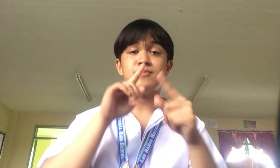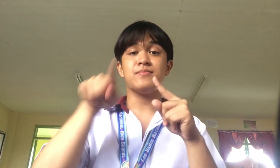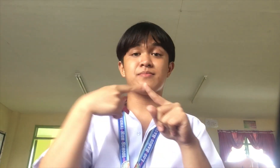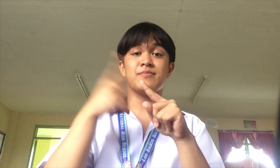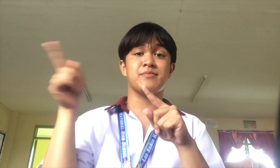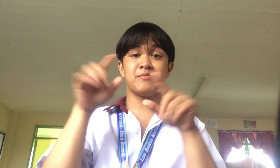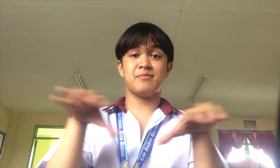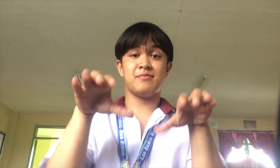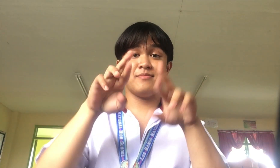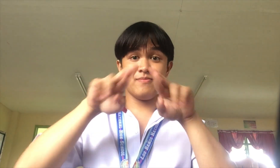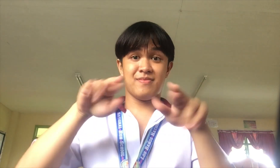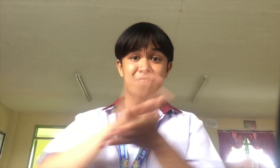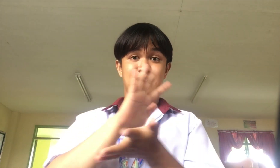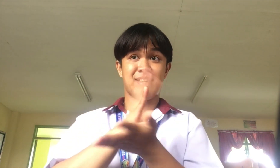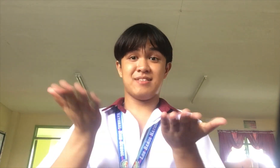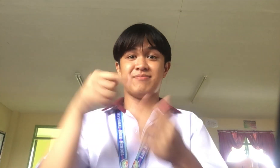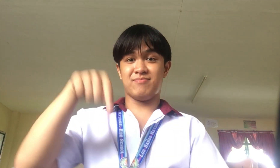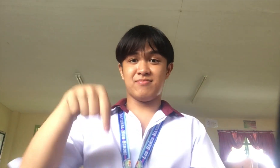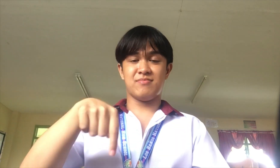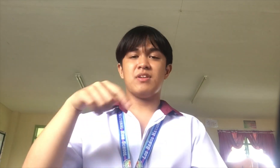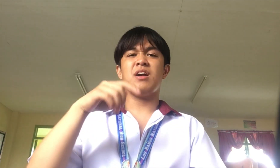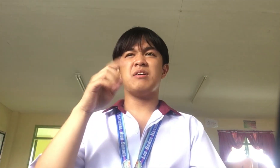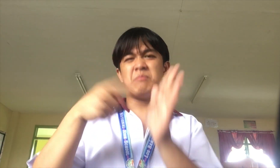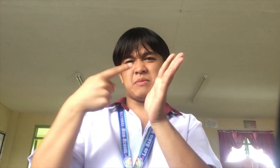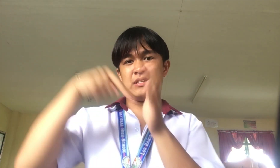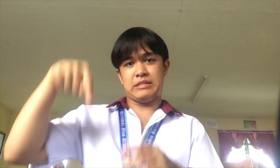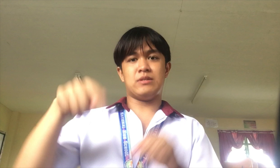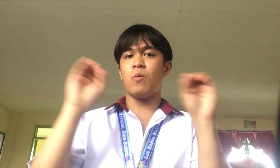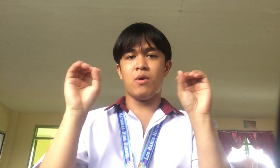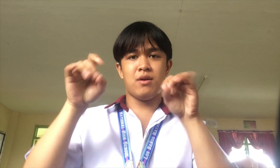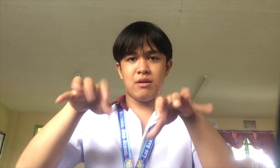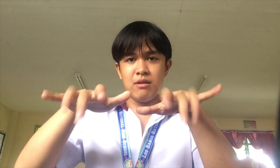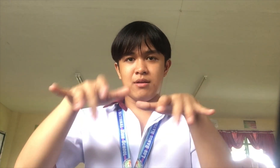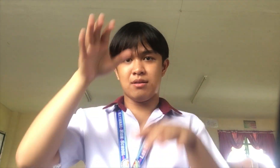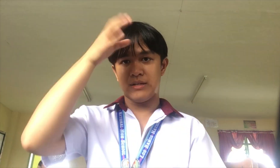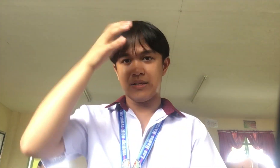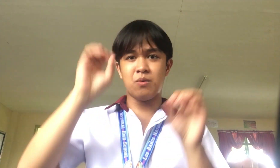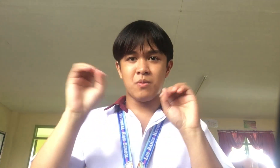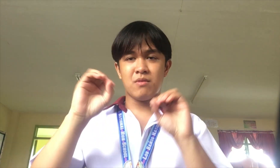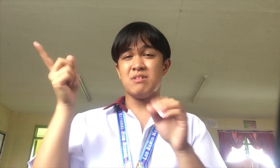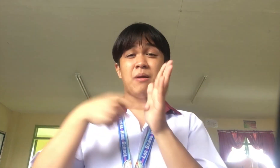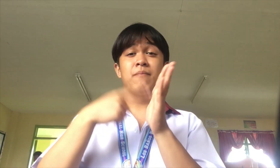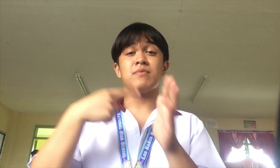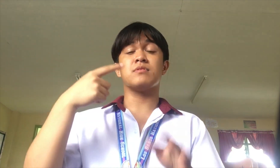When they want to use the computer for researching they will use the computer here in the school, sometimes not.